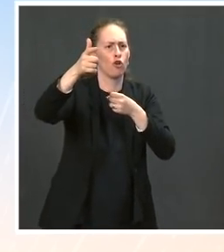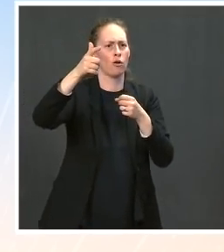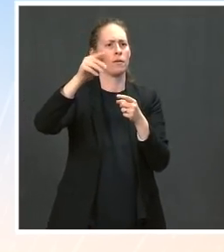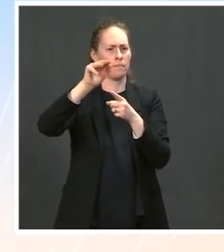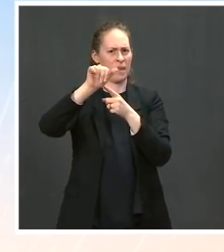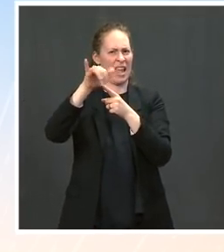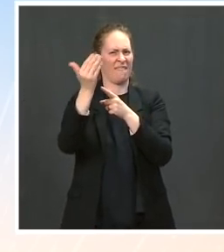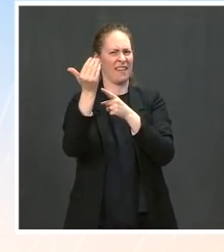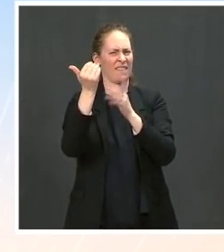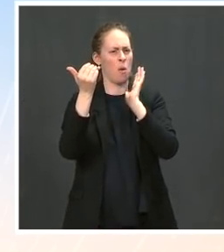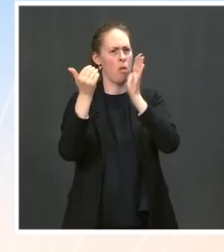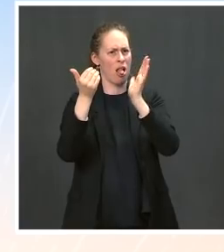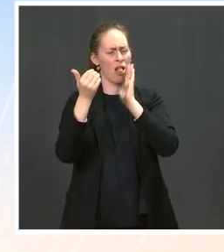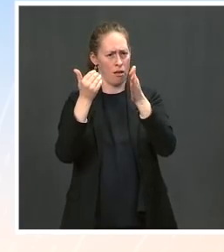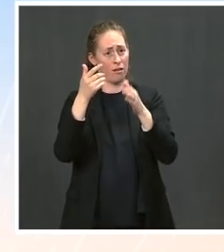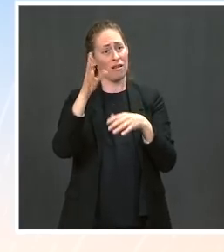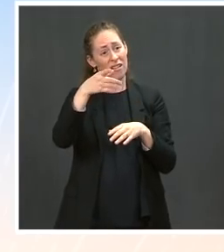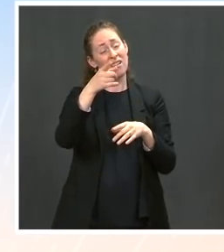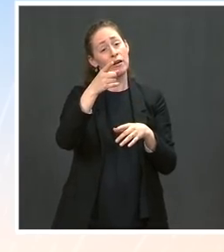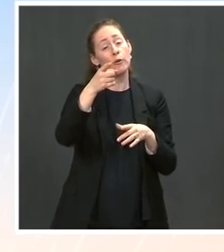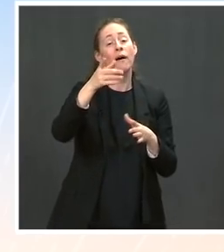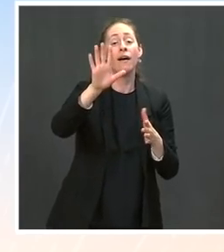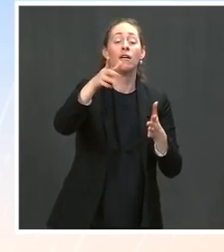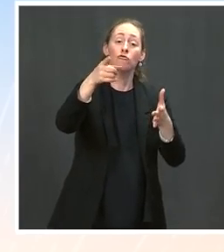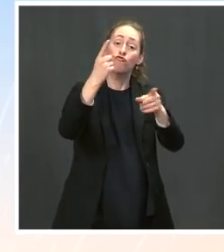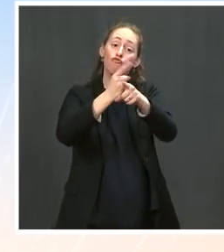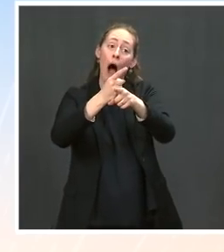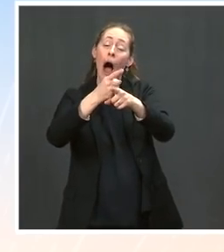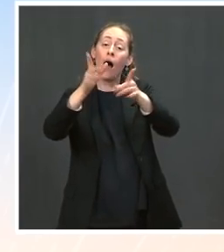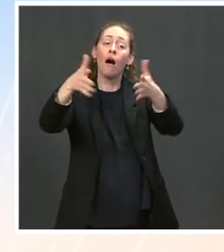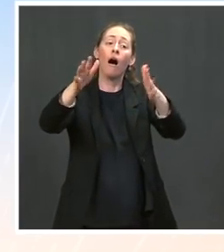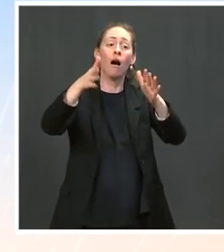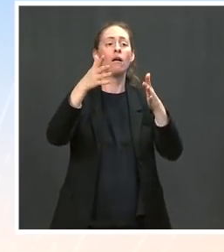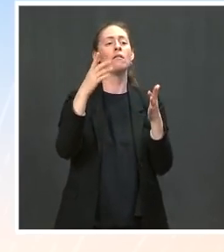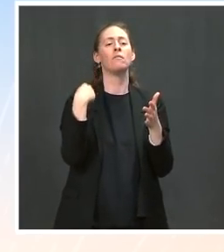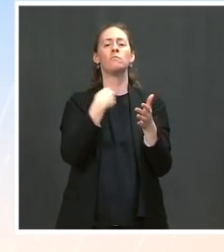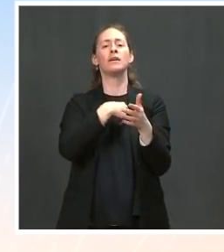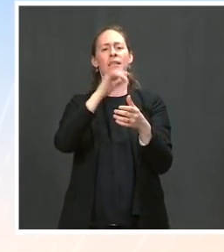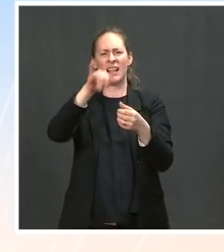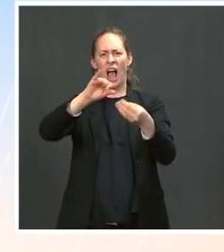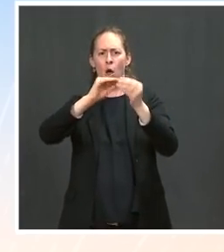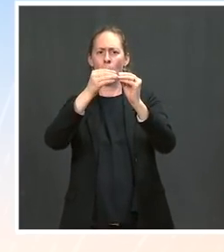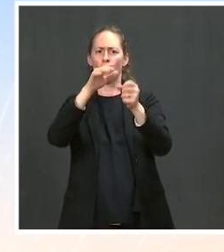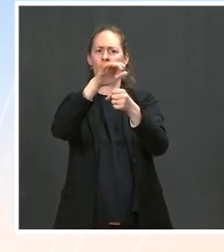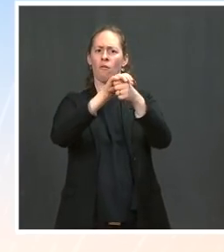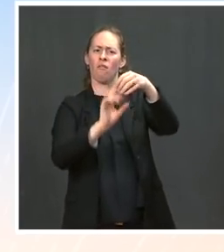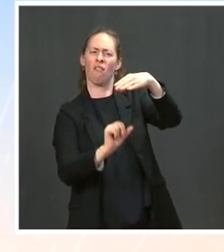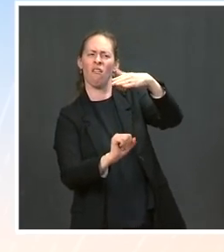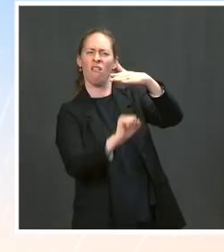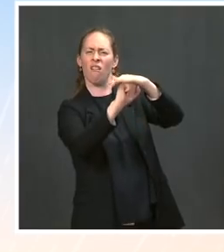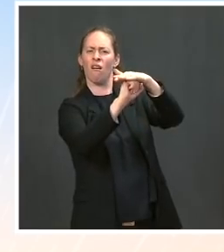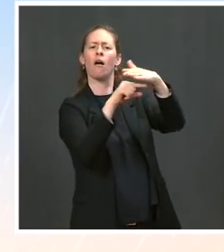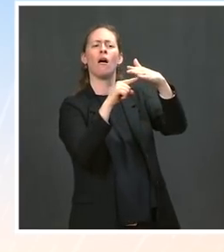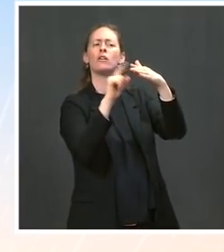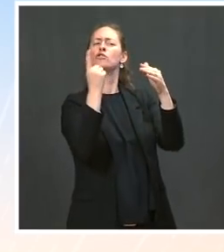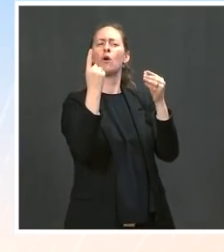you're right in the sense that the cap is just a number. Most oftentimes throughout history, you don't reach the cap. The cap is just a number.